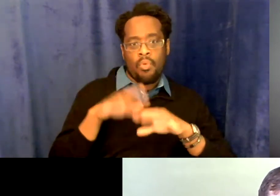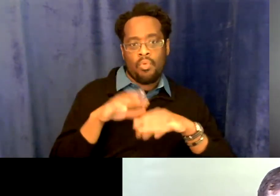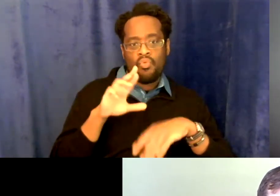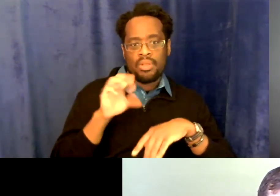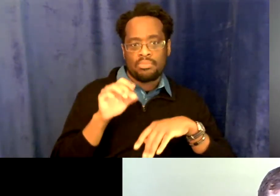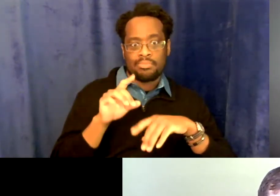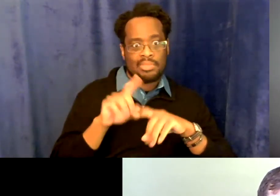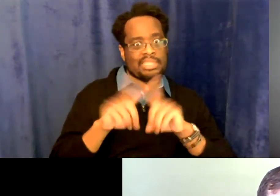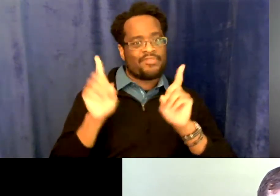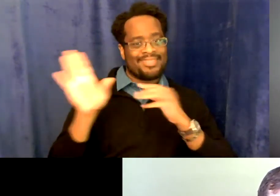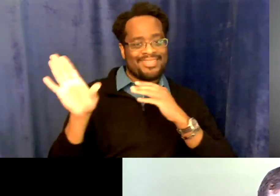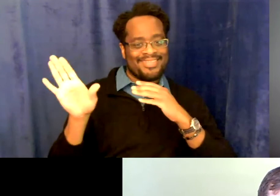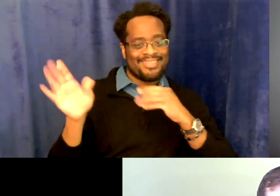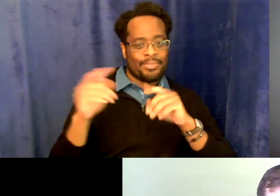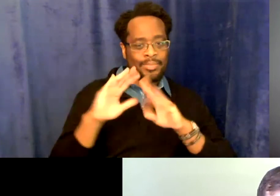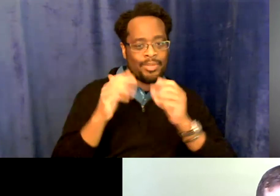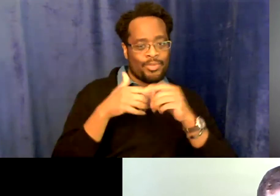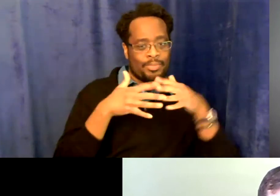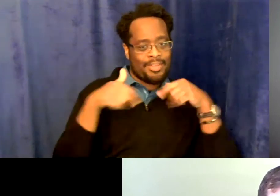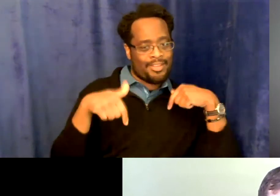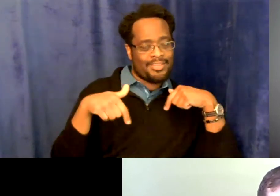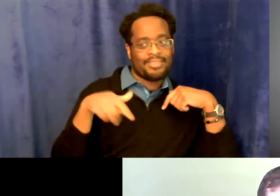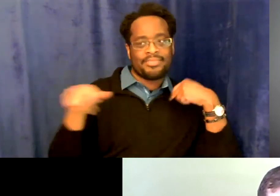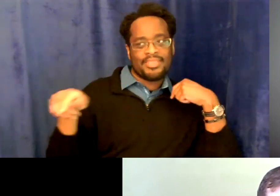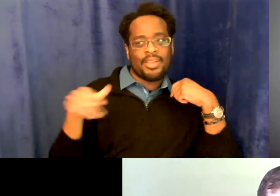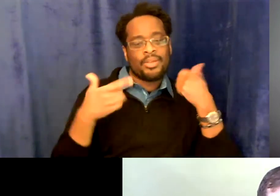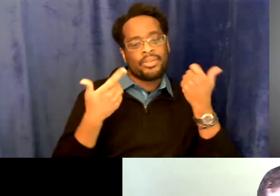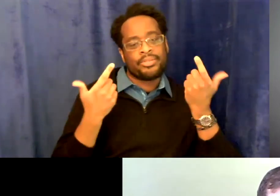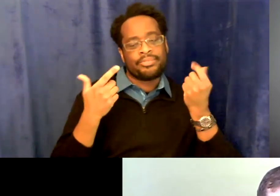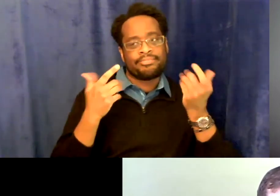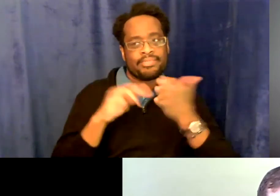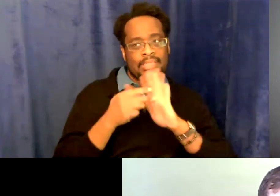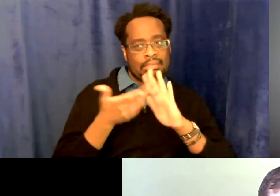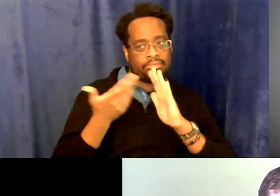history and their perspective of racism is quite different than what happened here in america